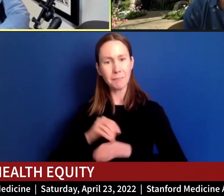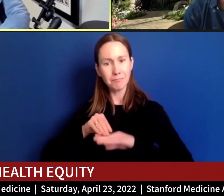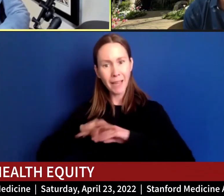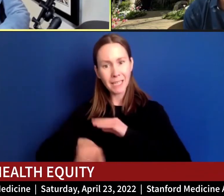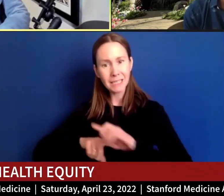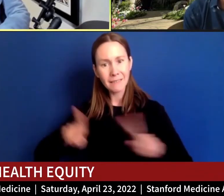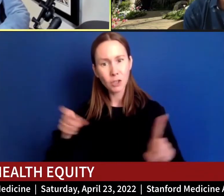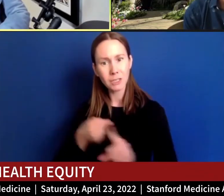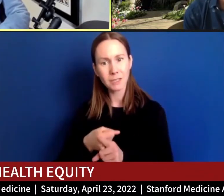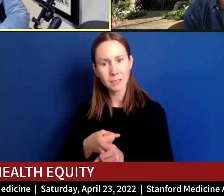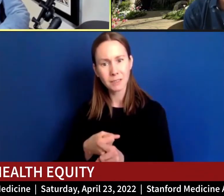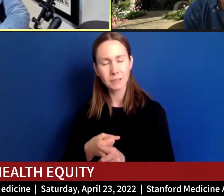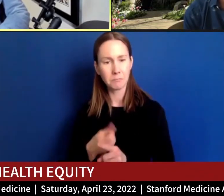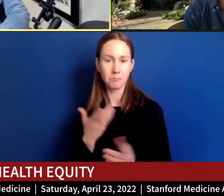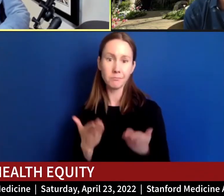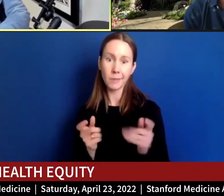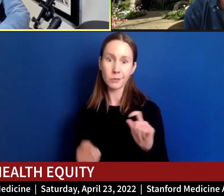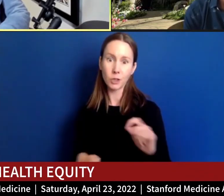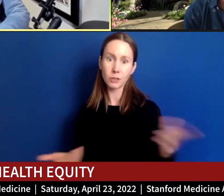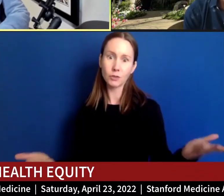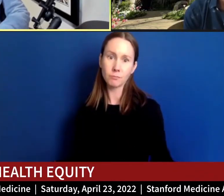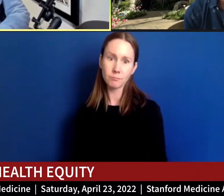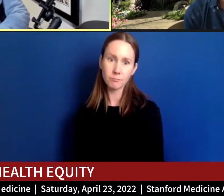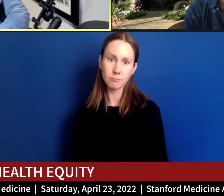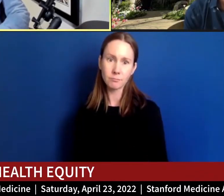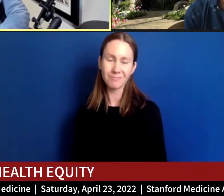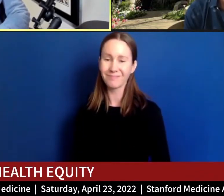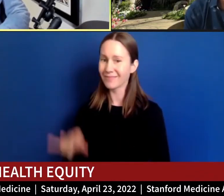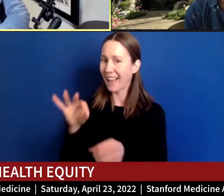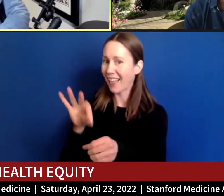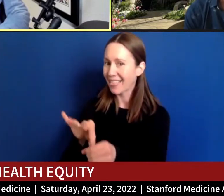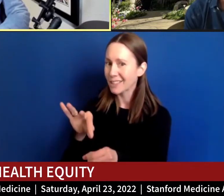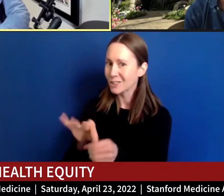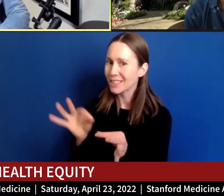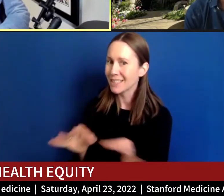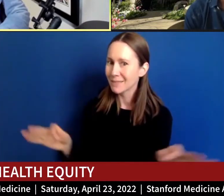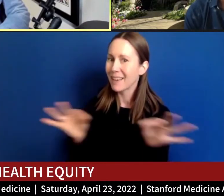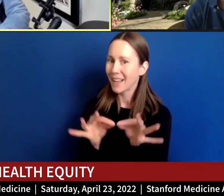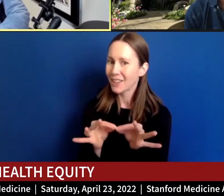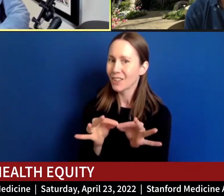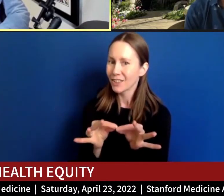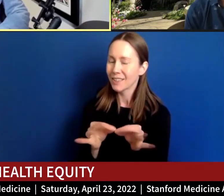That may change, right? Because elections matter. But given the time that we have,